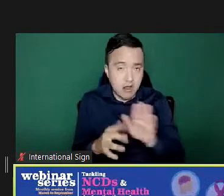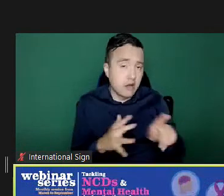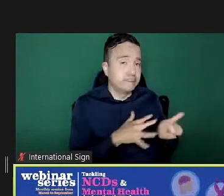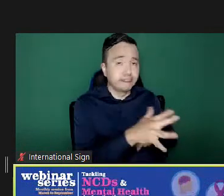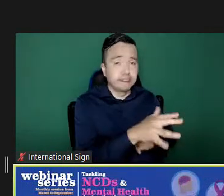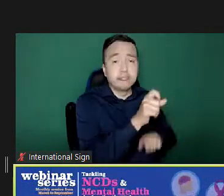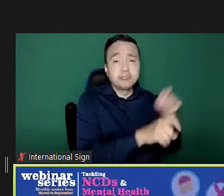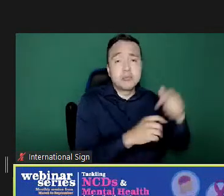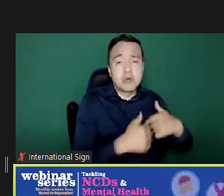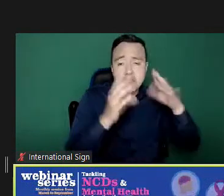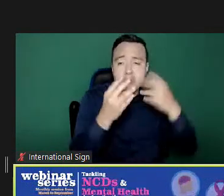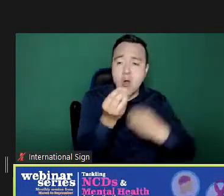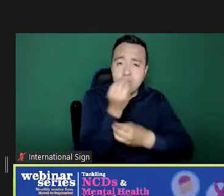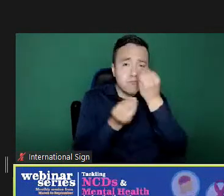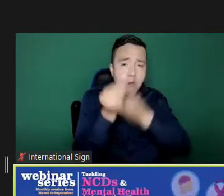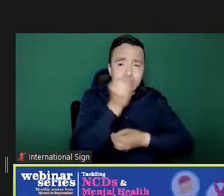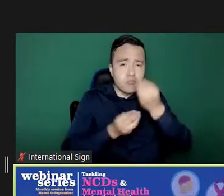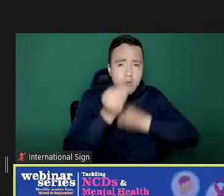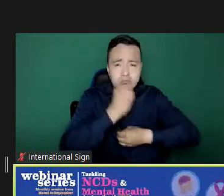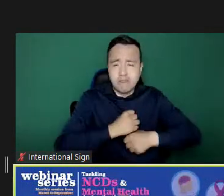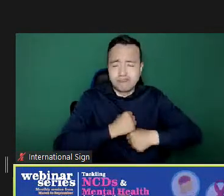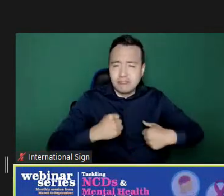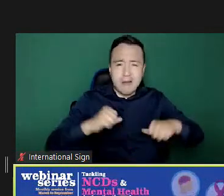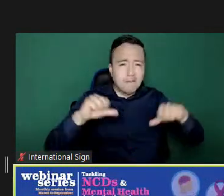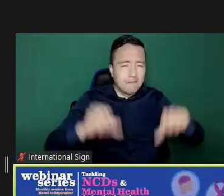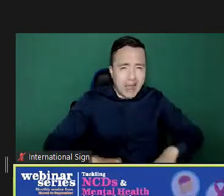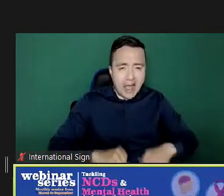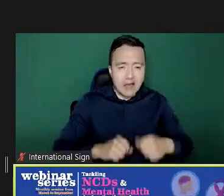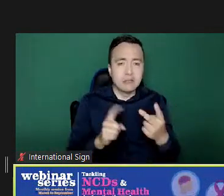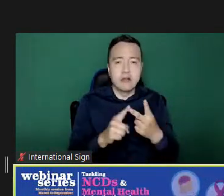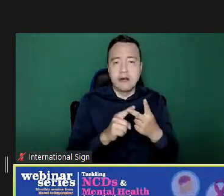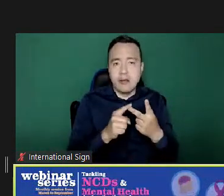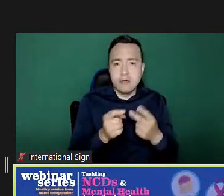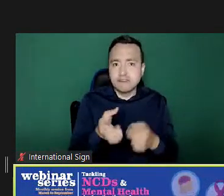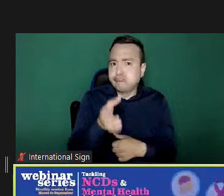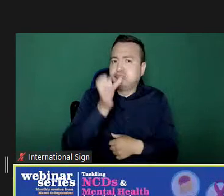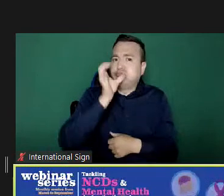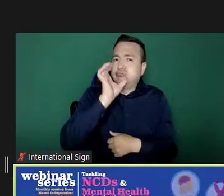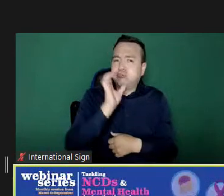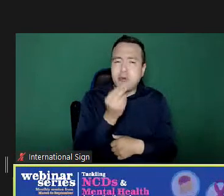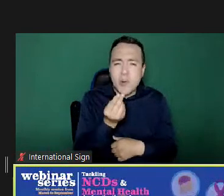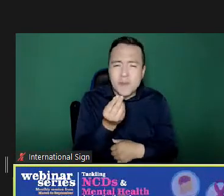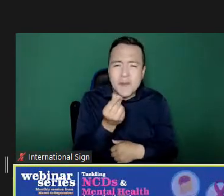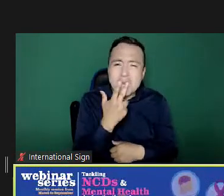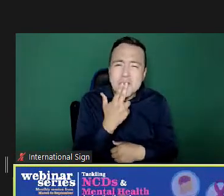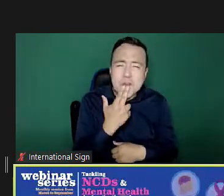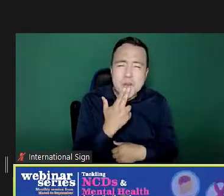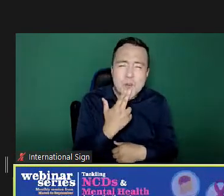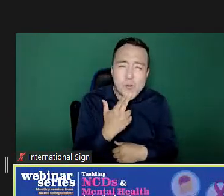alcohol, and sedentarism, these are all issues beyond the health sector.